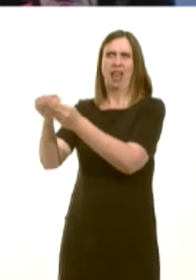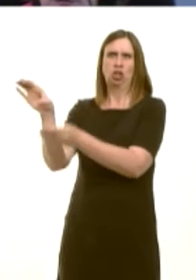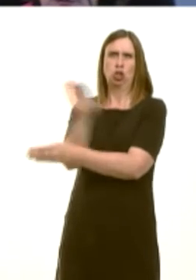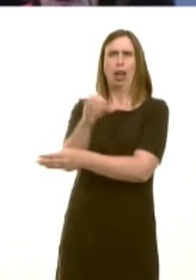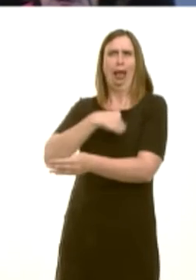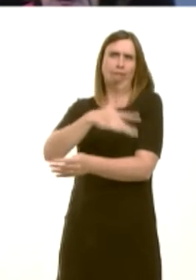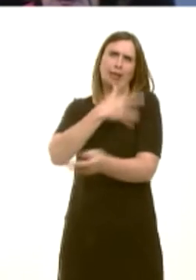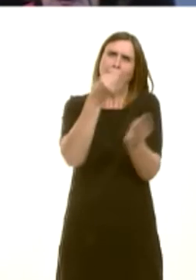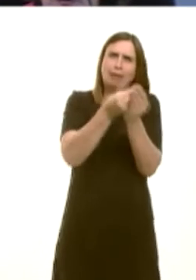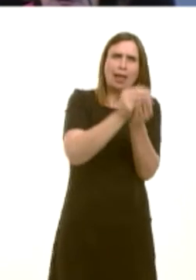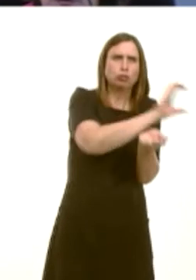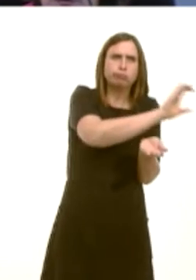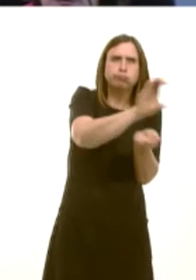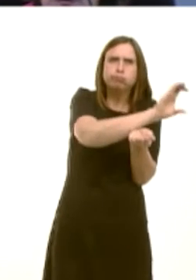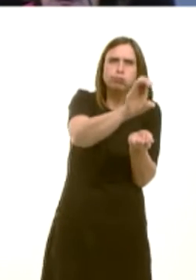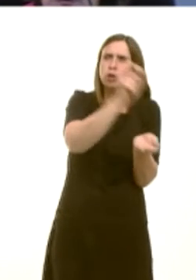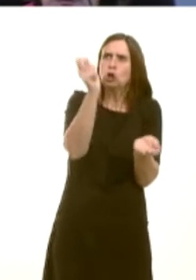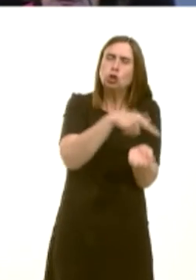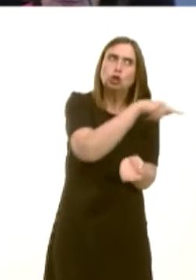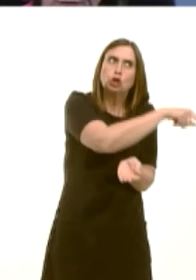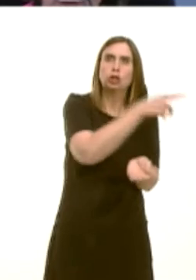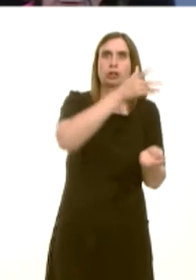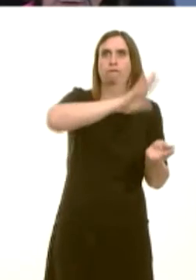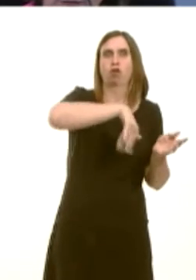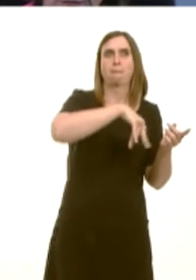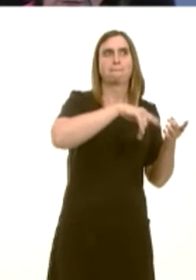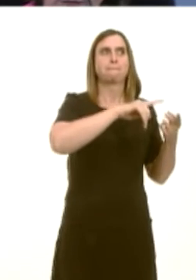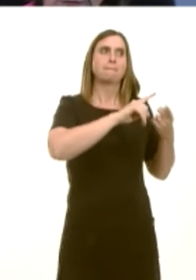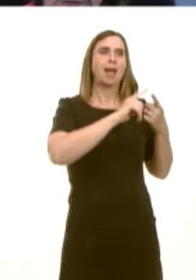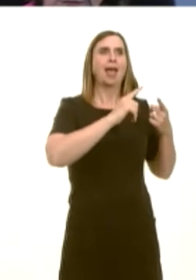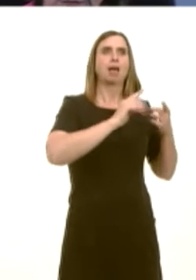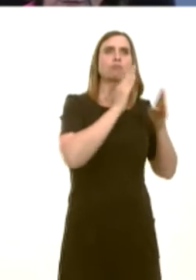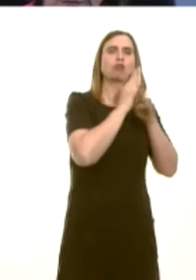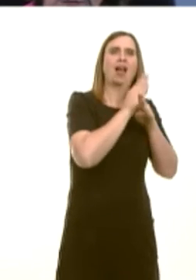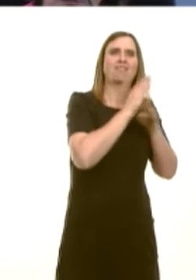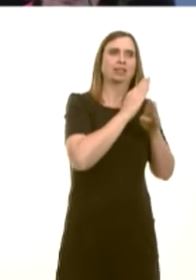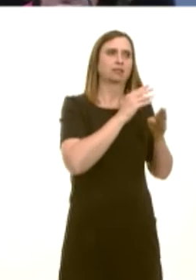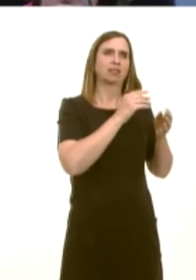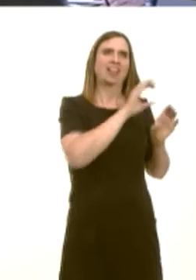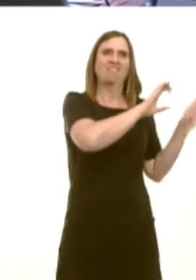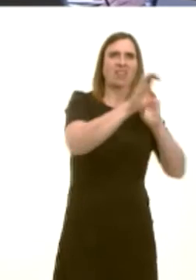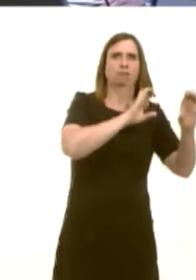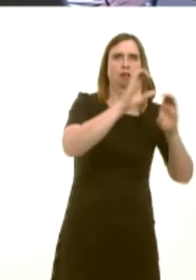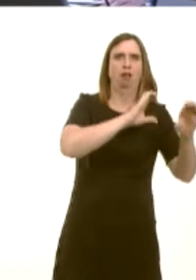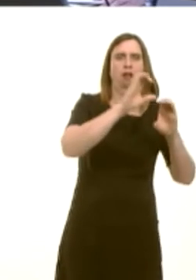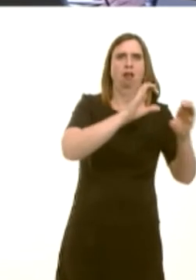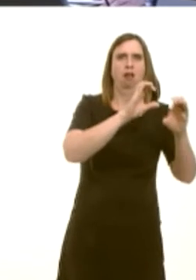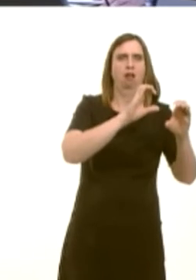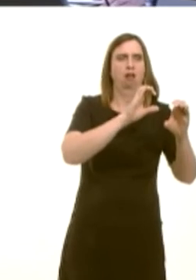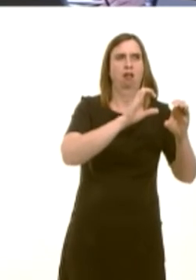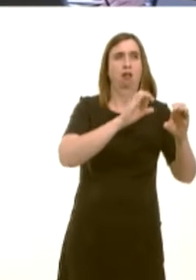for something akin to an enterprise fund of private investors. I am merely an adviser